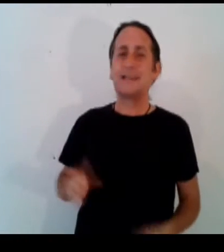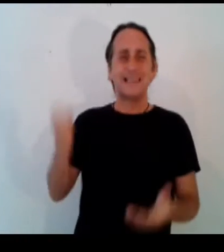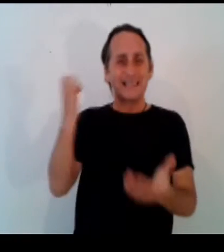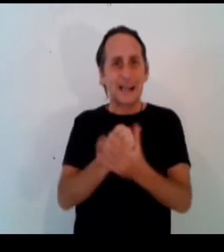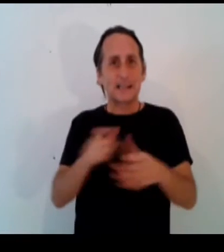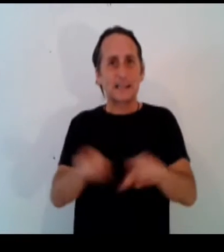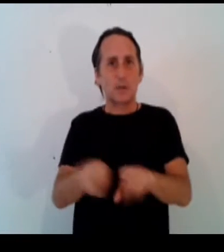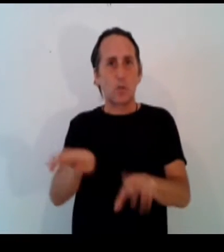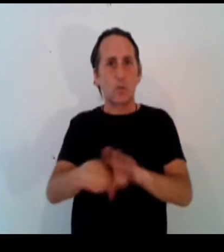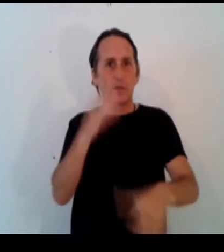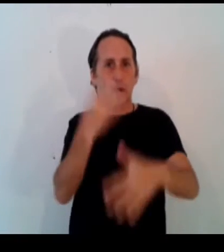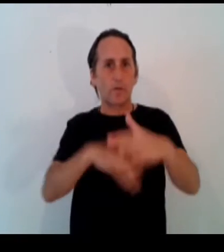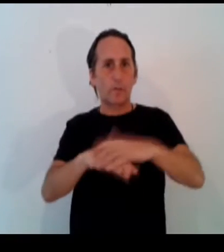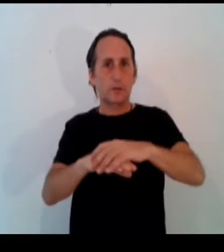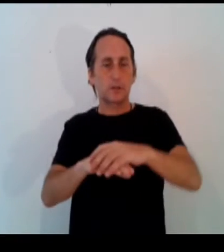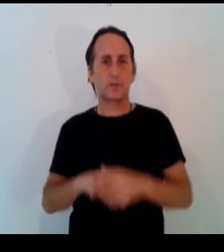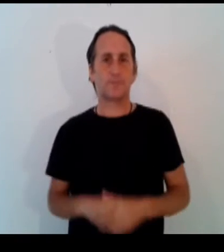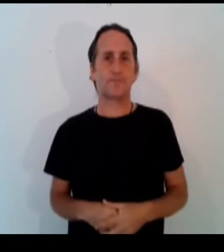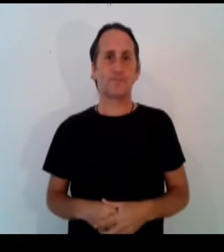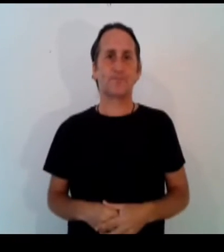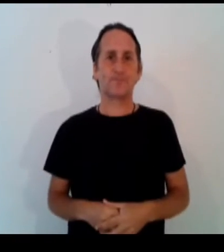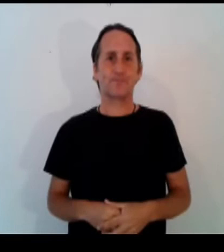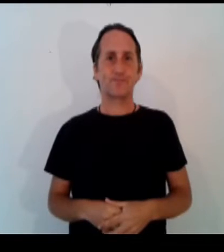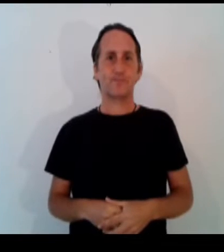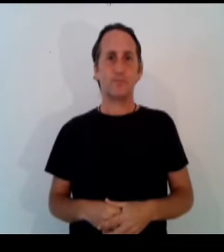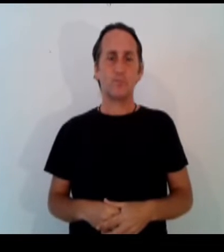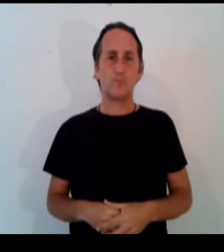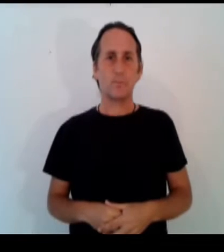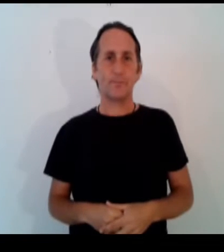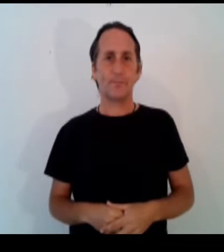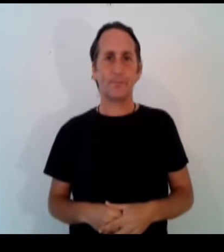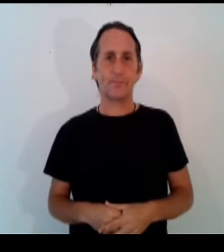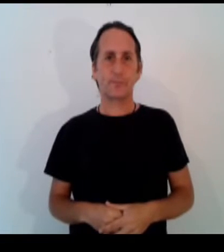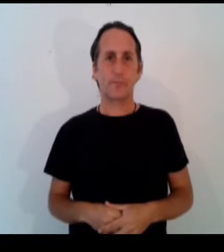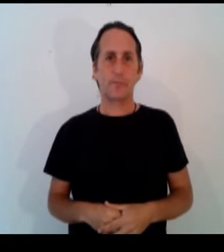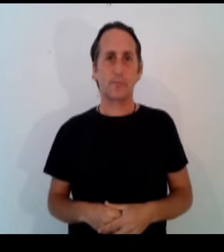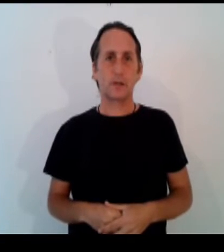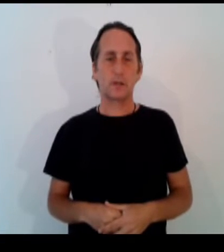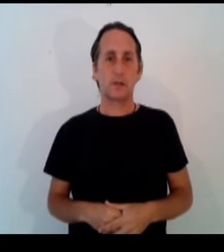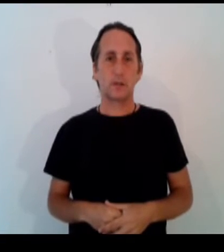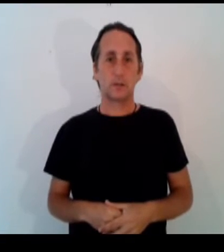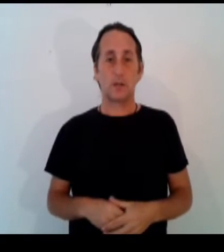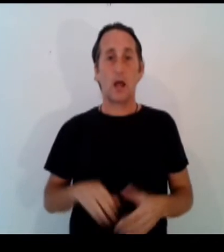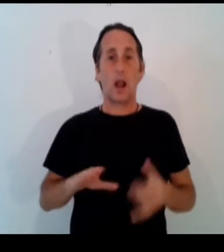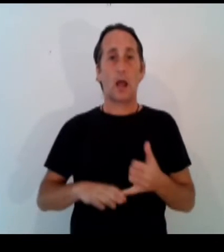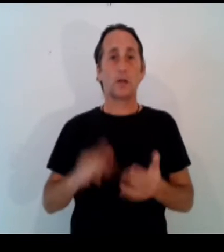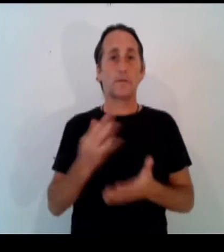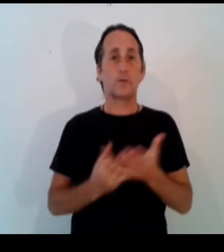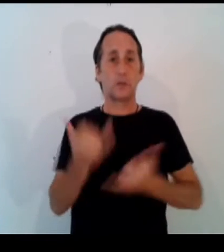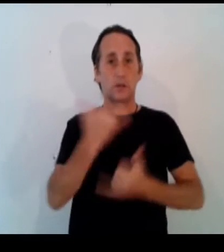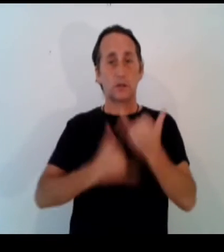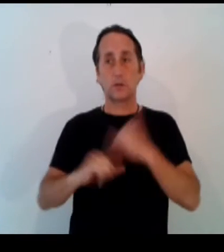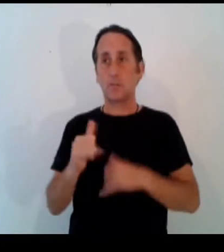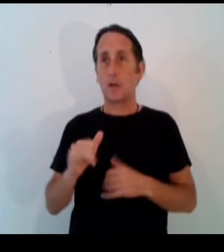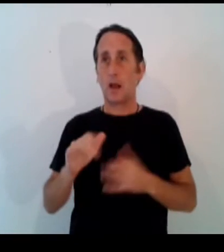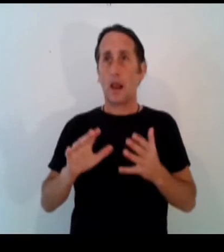It's exactly the same with the governments and espdecially in the last few years, the last ten years probably,